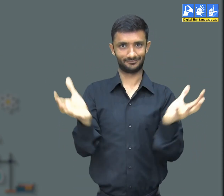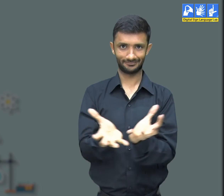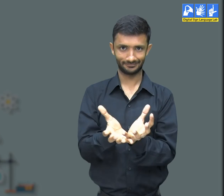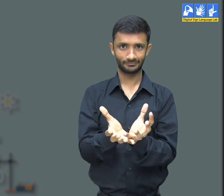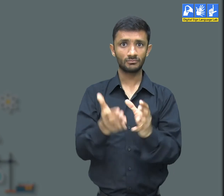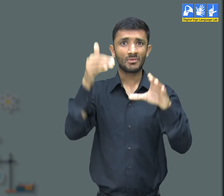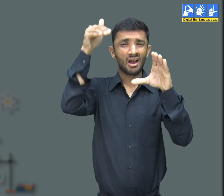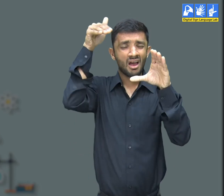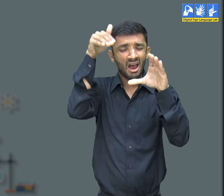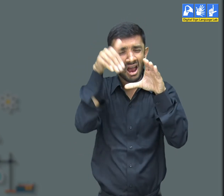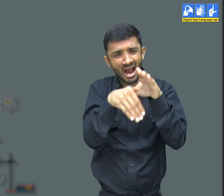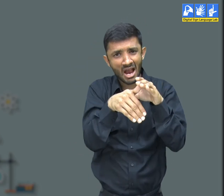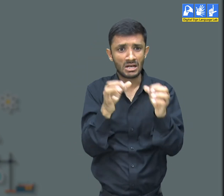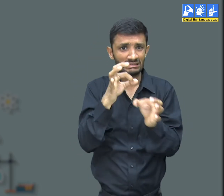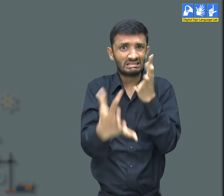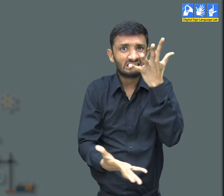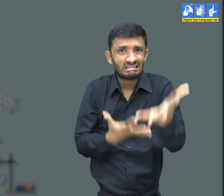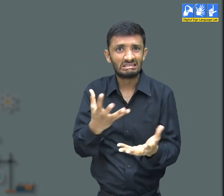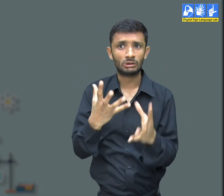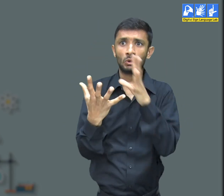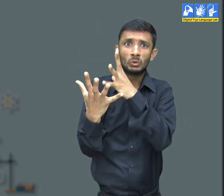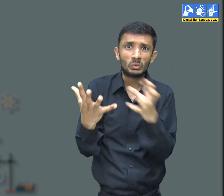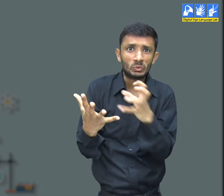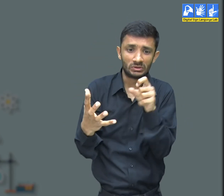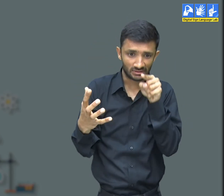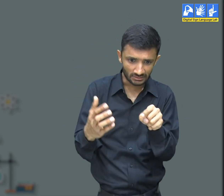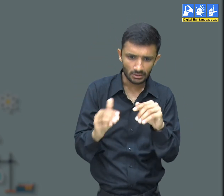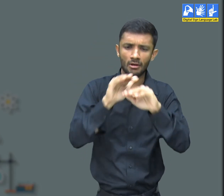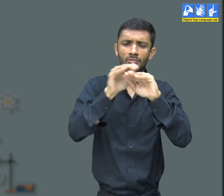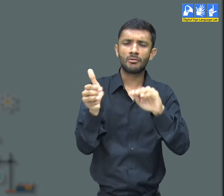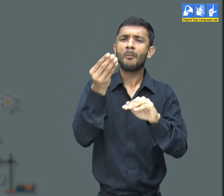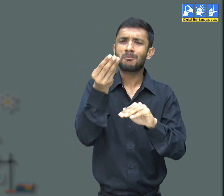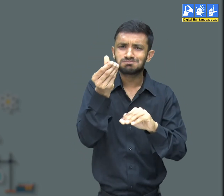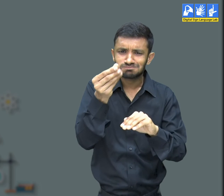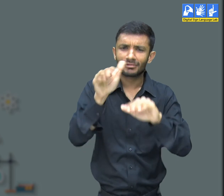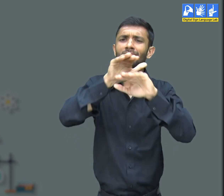It deals with the analysis of Earth's crust, magnetic field,